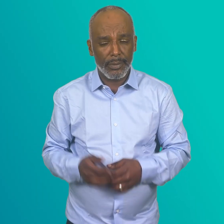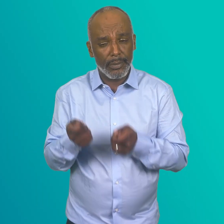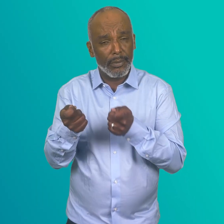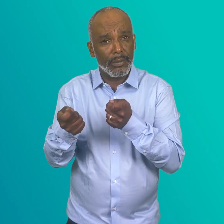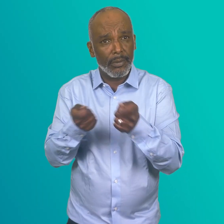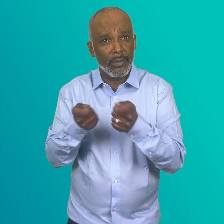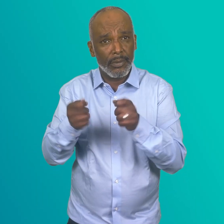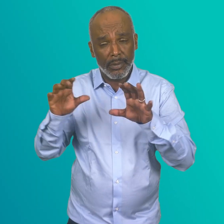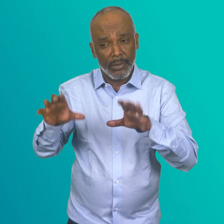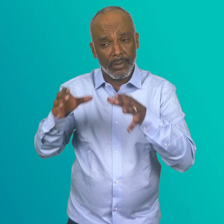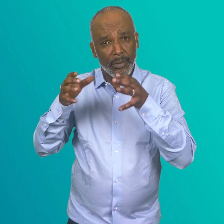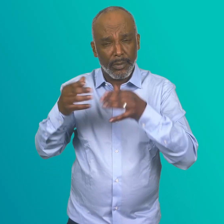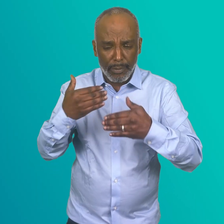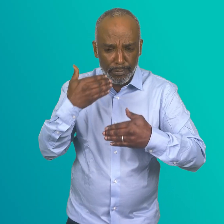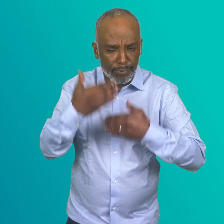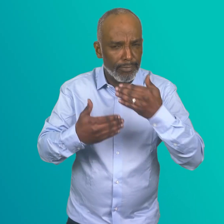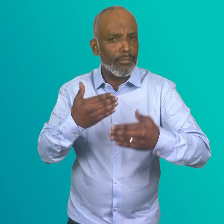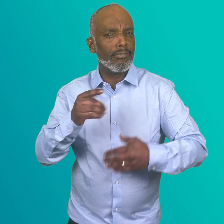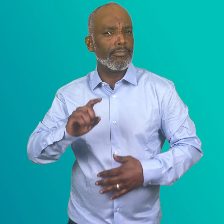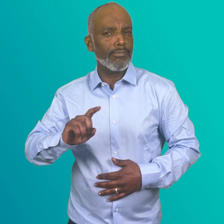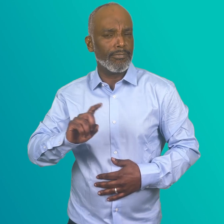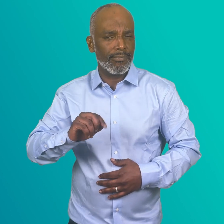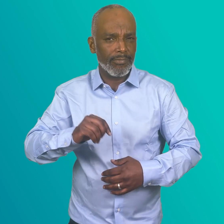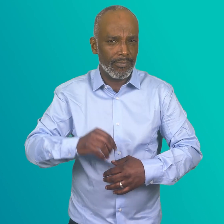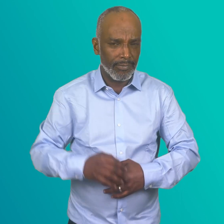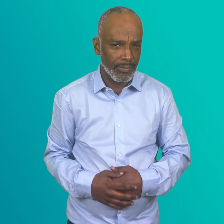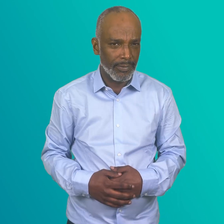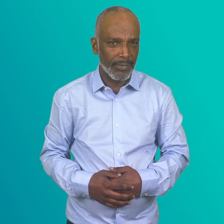The work of the steering group